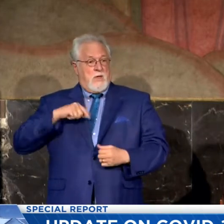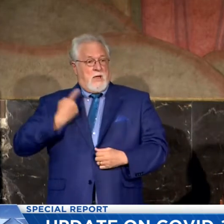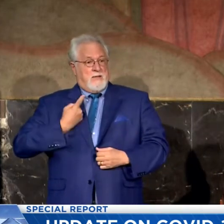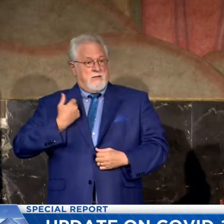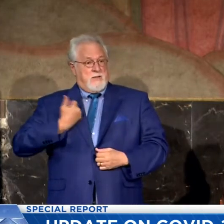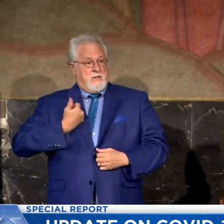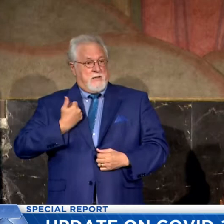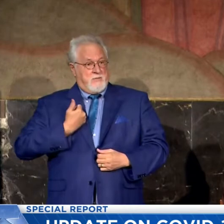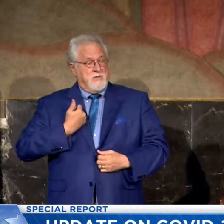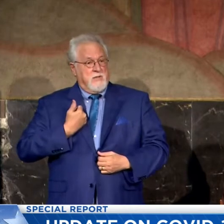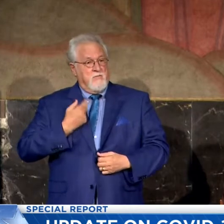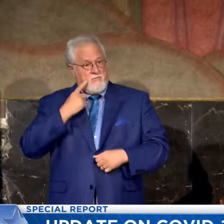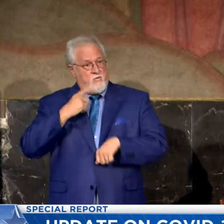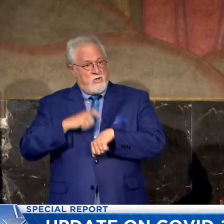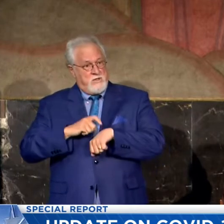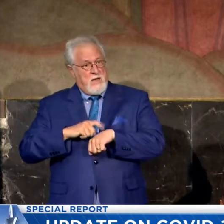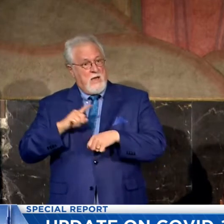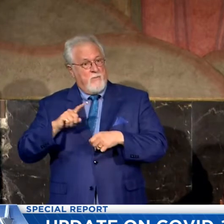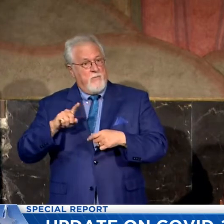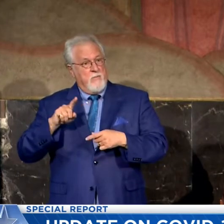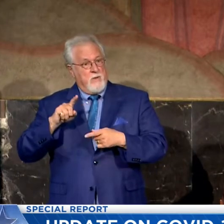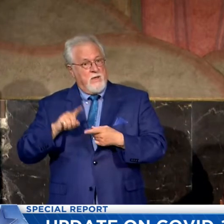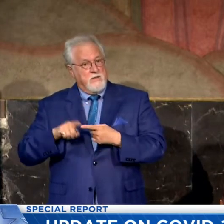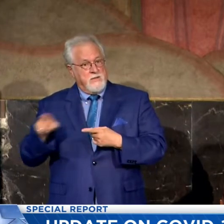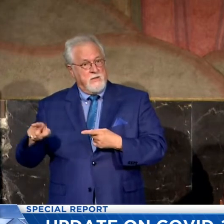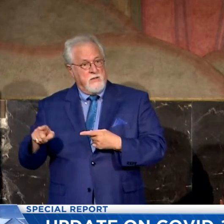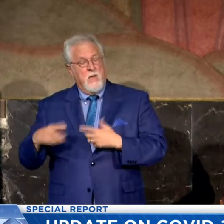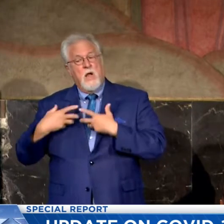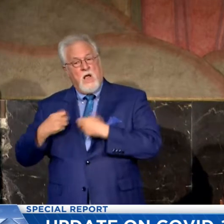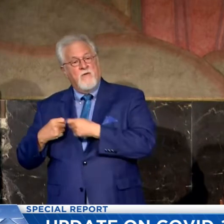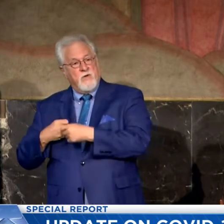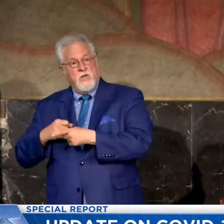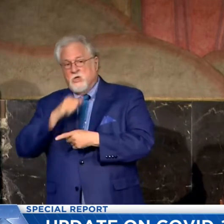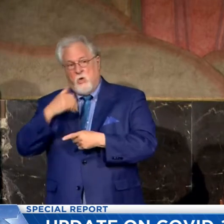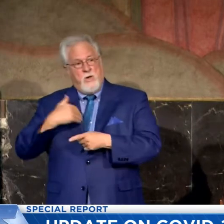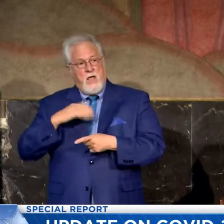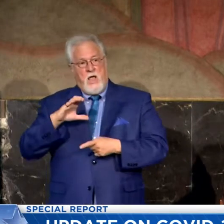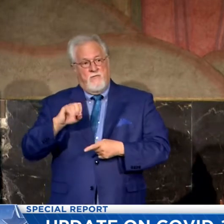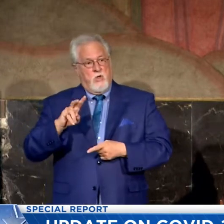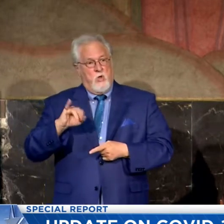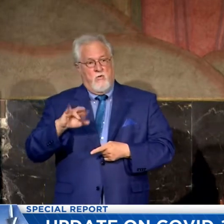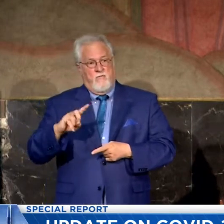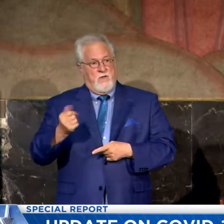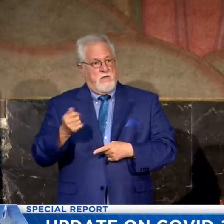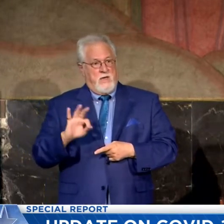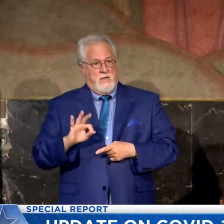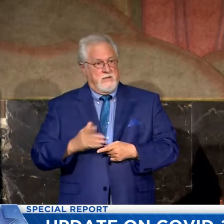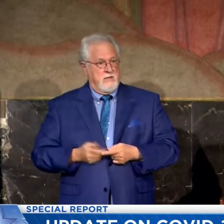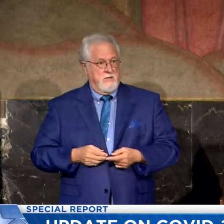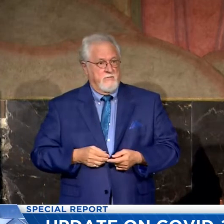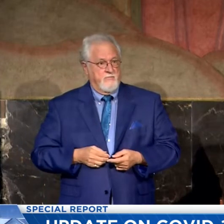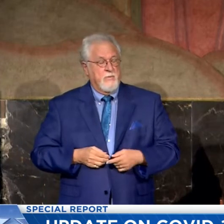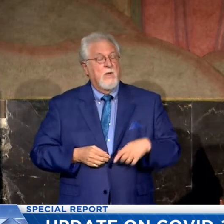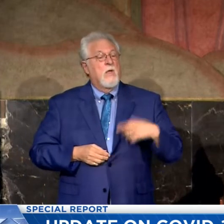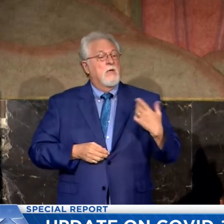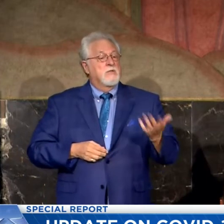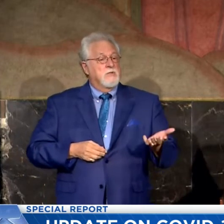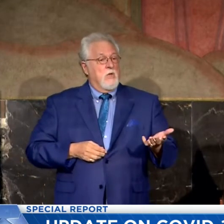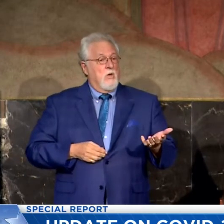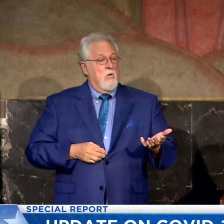CLOSELY. THEY COULD POTENTIALLY AGREE TO ISOLATE THEMSELVES FOR A PERIOD OF TIME UNTIL WE OR THEY CAN BE